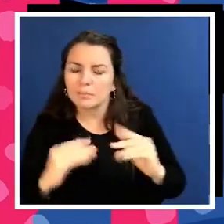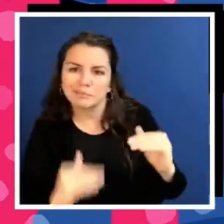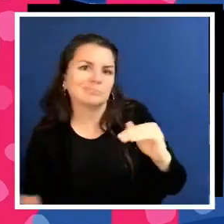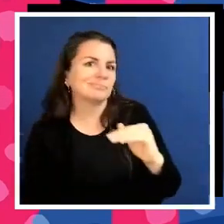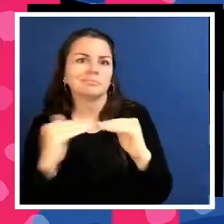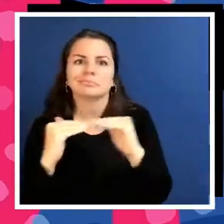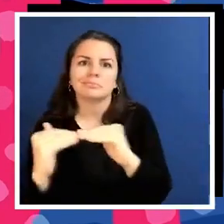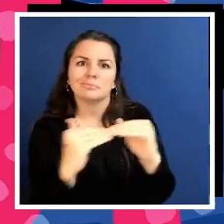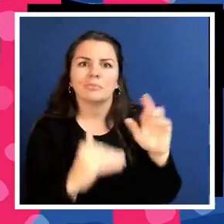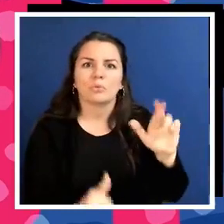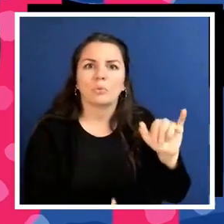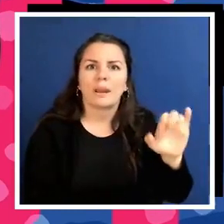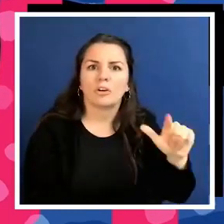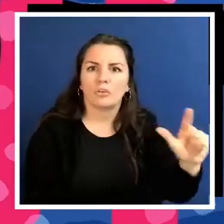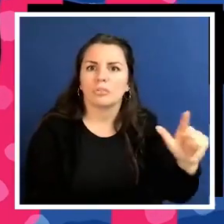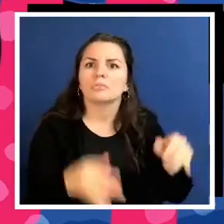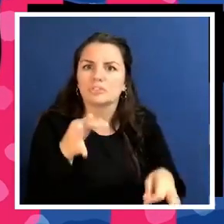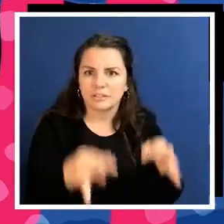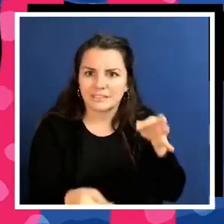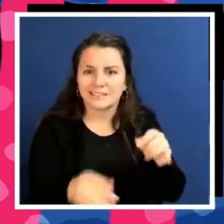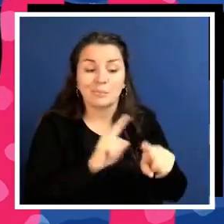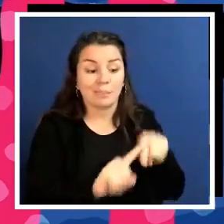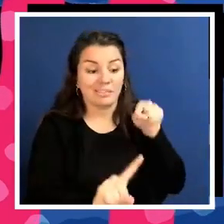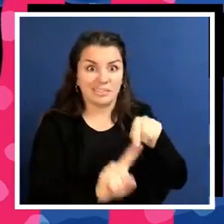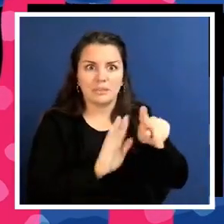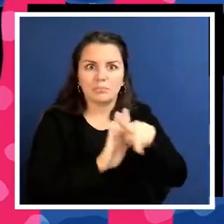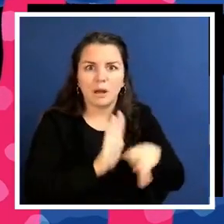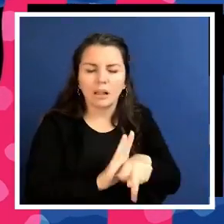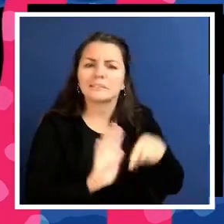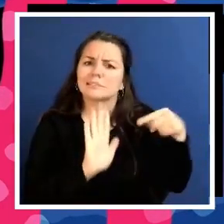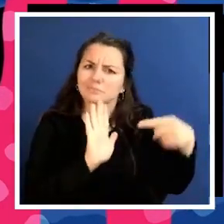NOW WE HAVE TO DO THE E RK T T